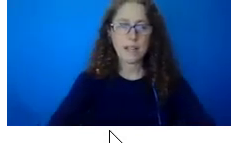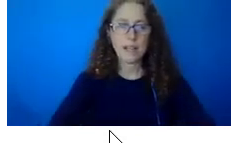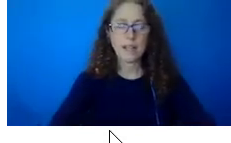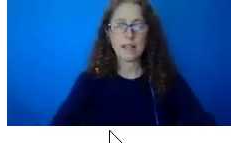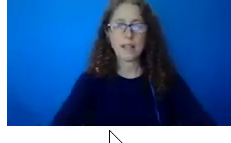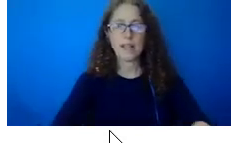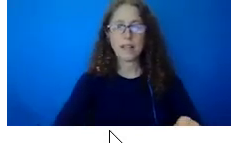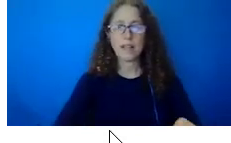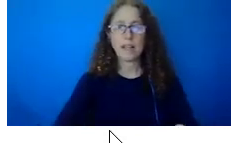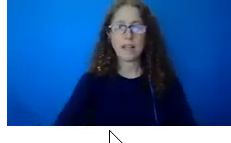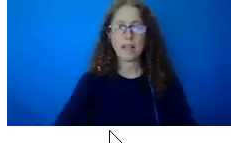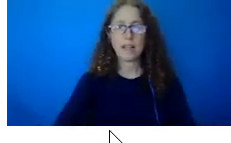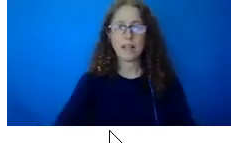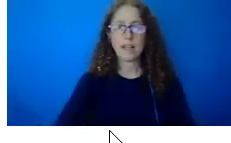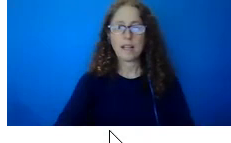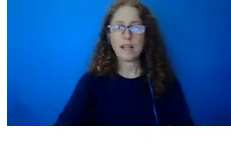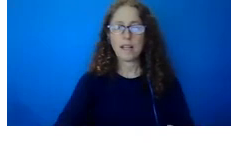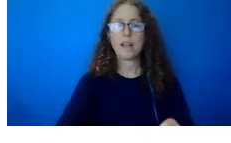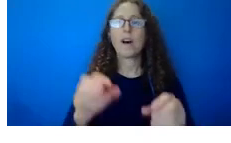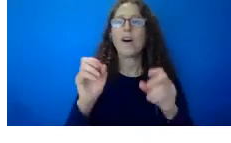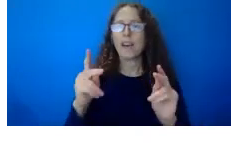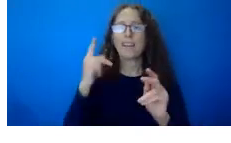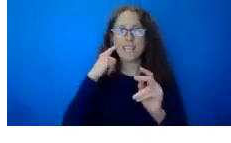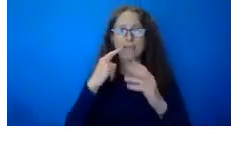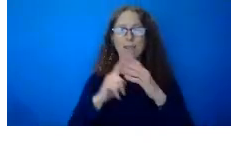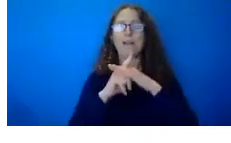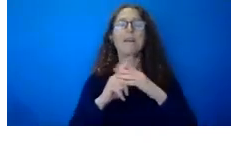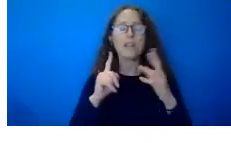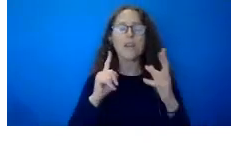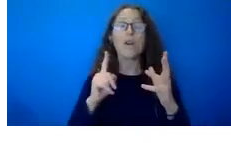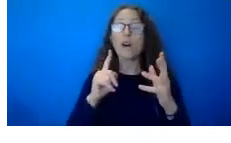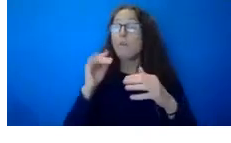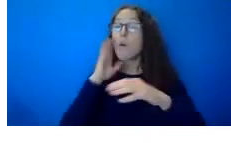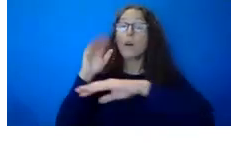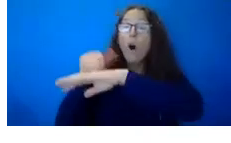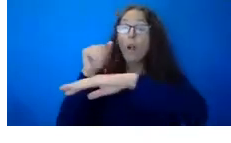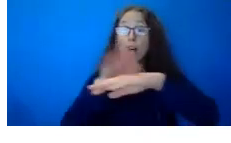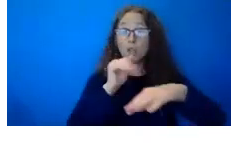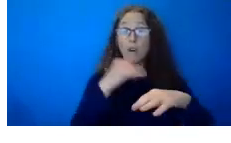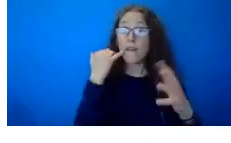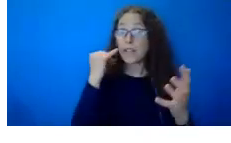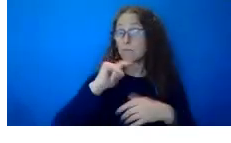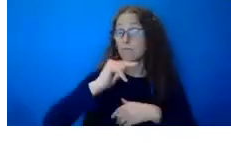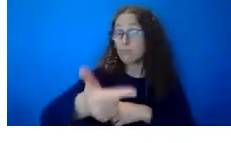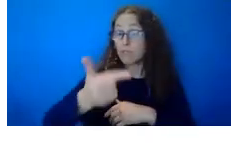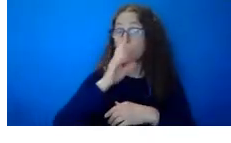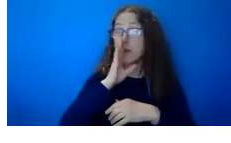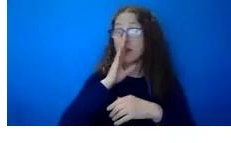BEAR WITH US AS WE FIGURE OUT HOW TO FIGURE OUT HOW TO DO THAT. WE WANT TO INVITE YOU